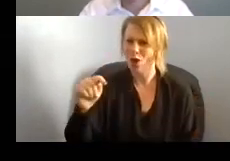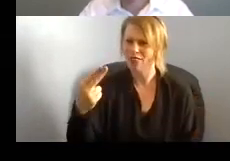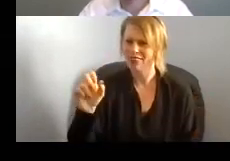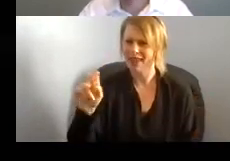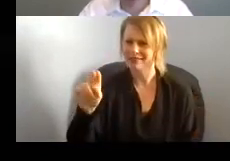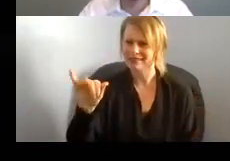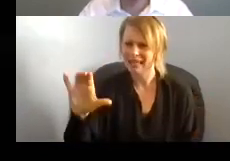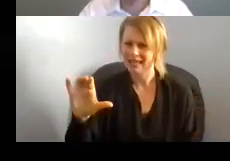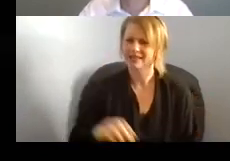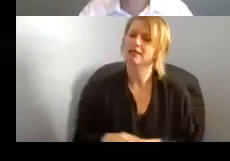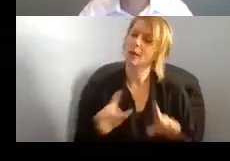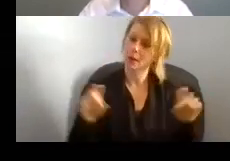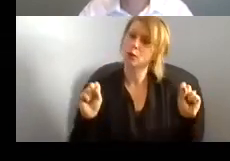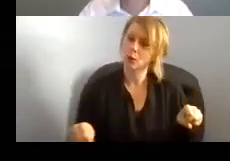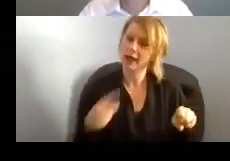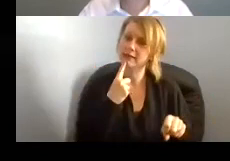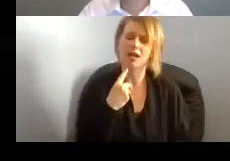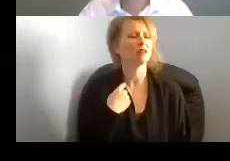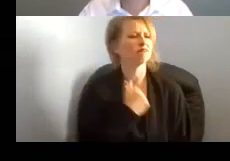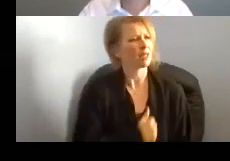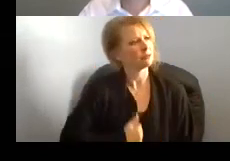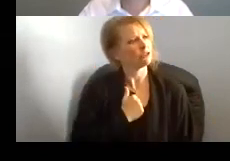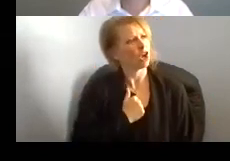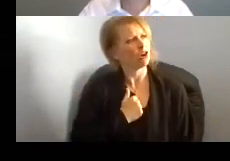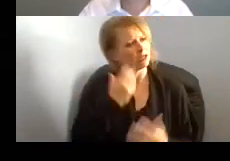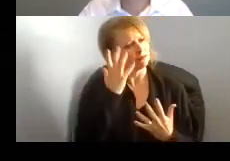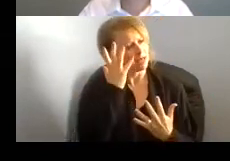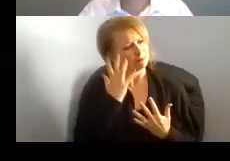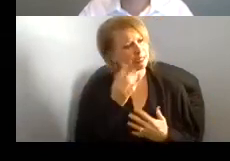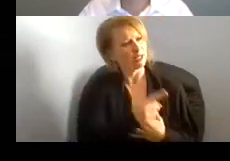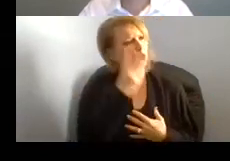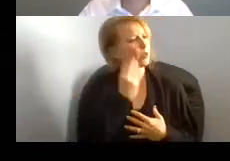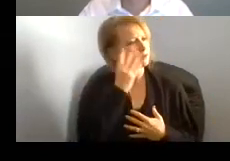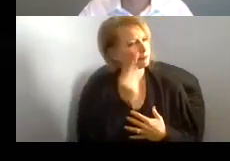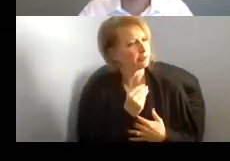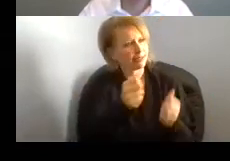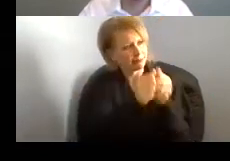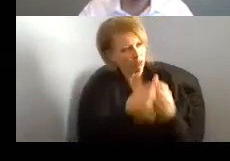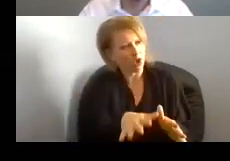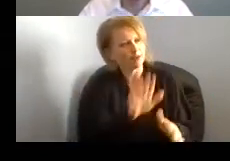But you can tell the child that you’re sad that he’s experienced a loss that’s meaningful to him.